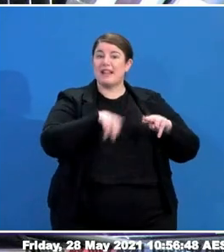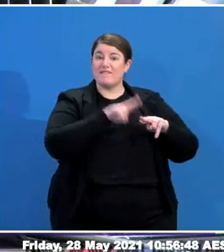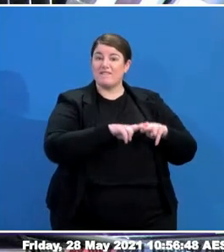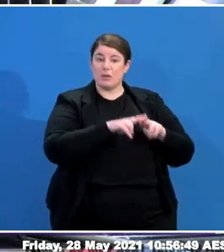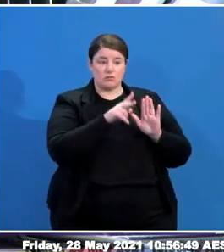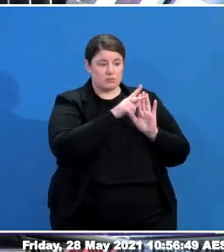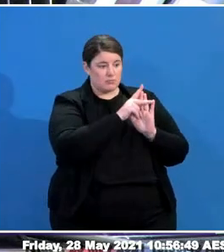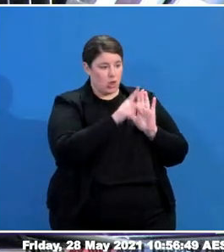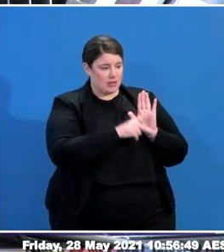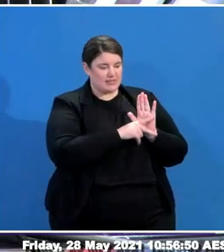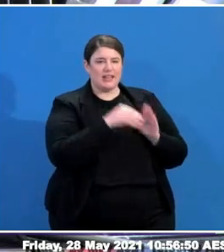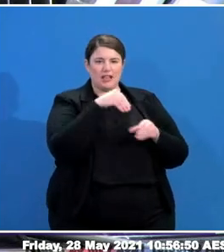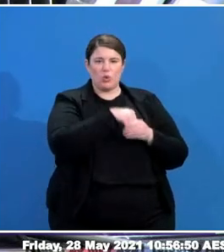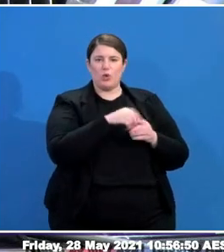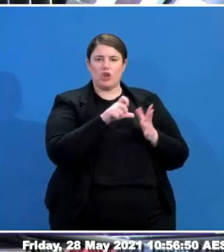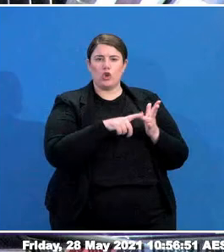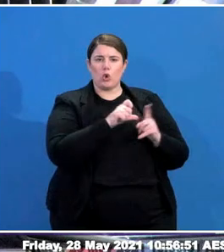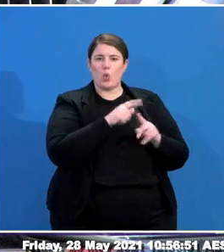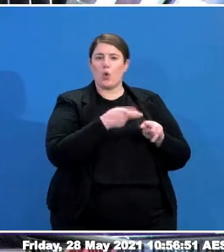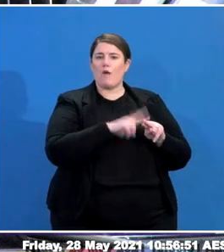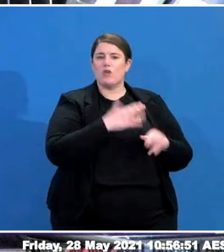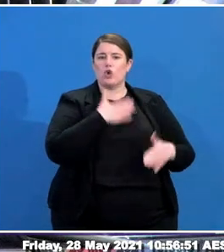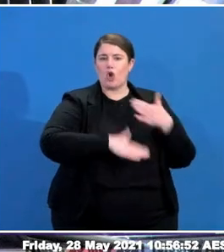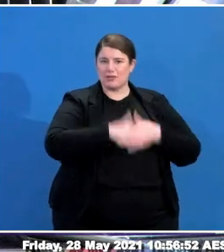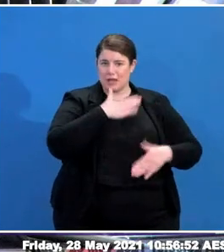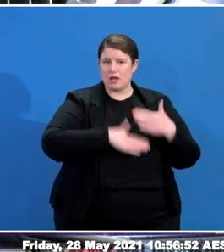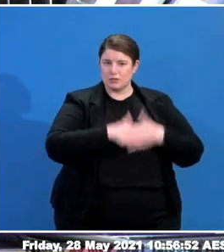Code of Conduct, which includes requirements that you: